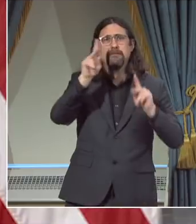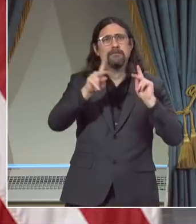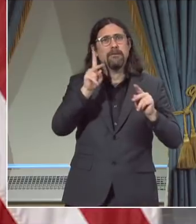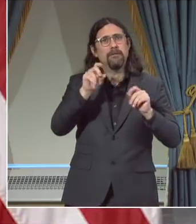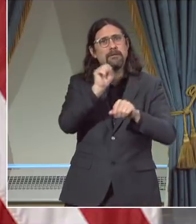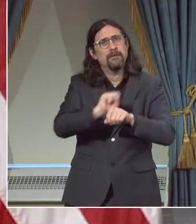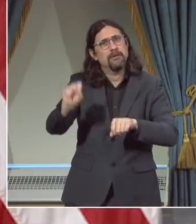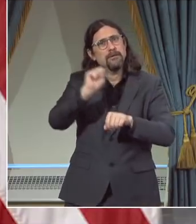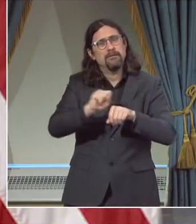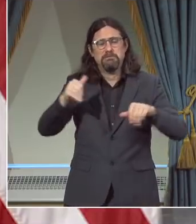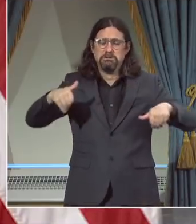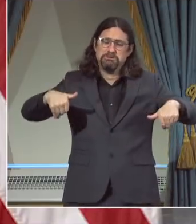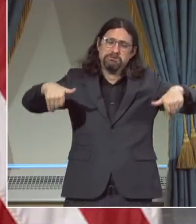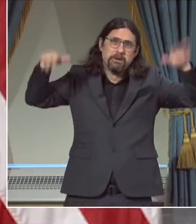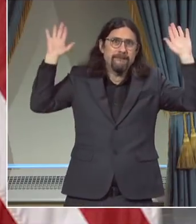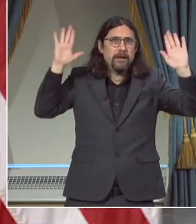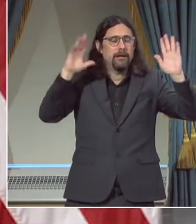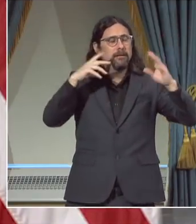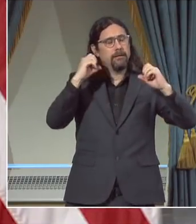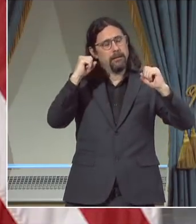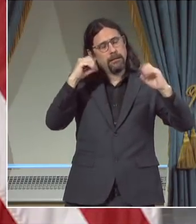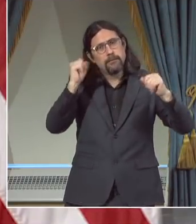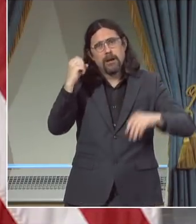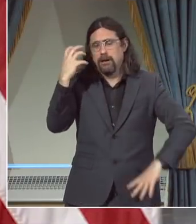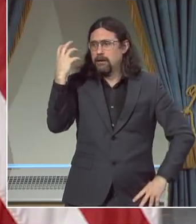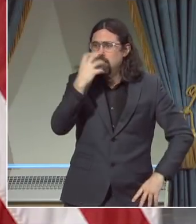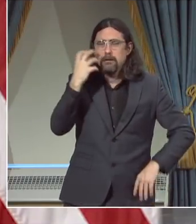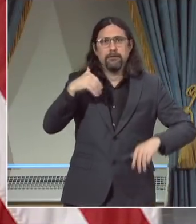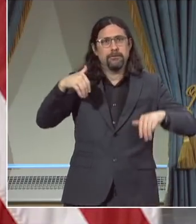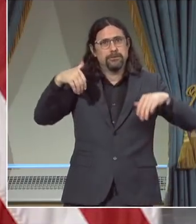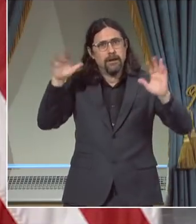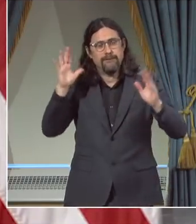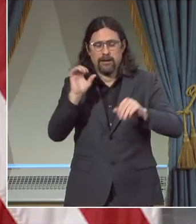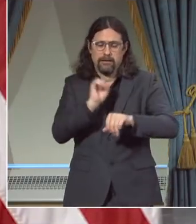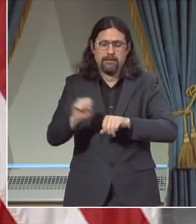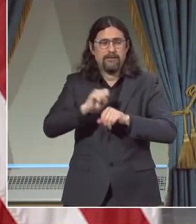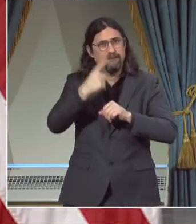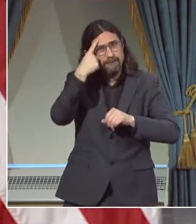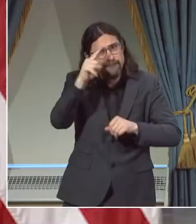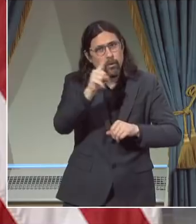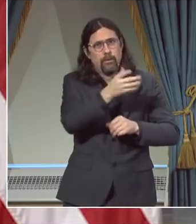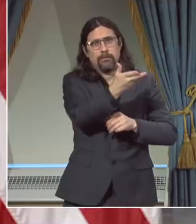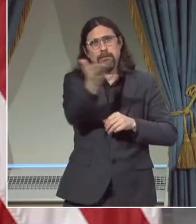AMAZING STORY OF ACSRICEFI A ND CONCERN AND LOVE FOR THEIR FELLOW